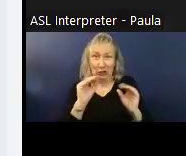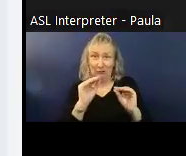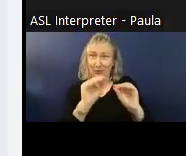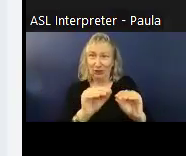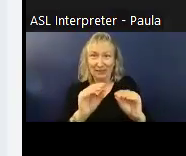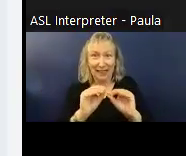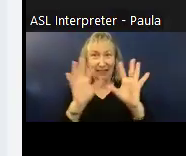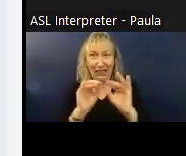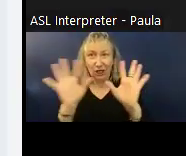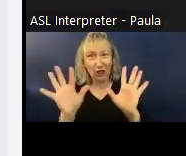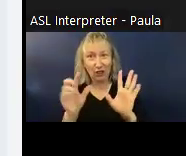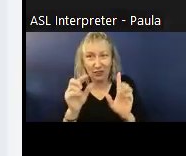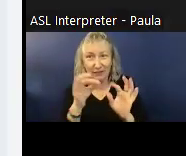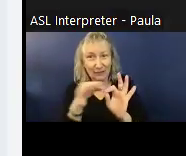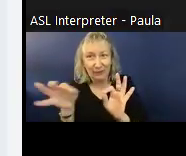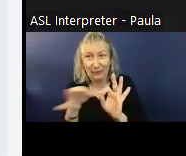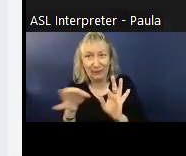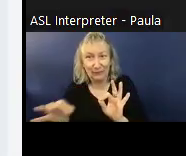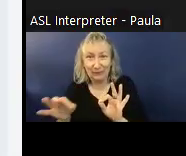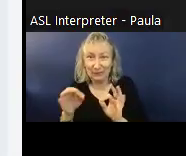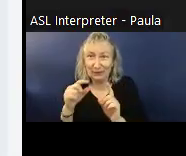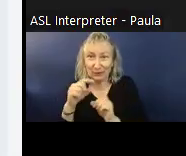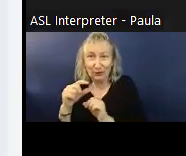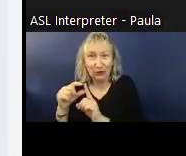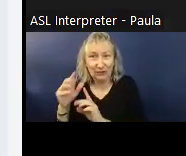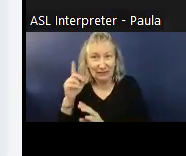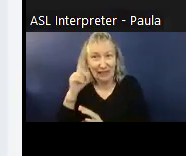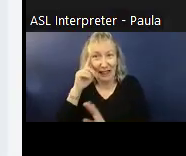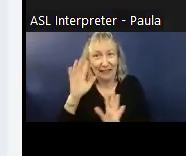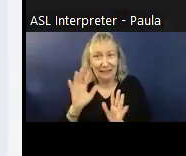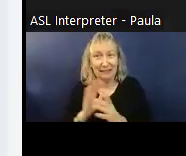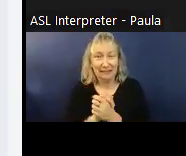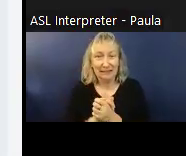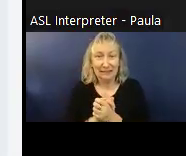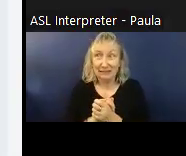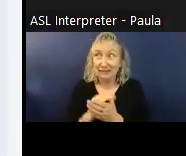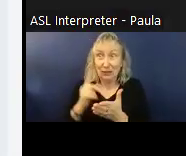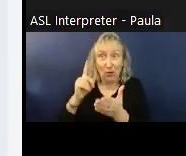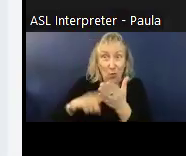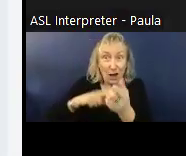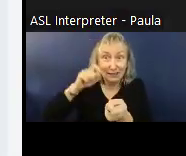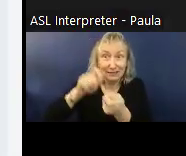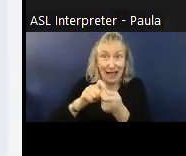I think what what is the safe environment 'cause we walk into dangerous situations